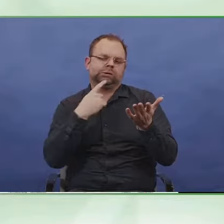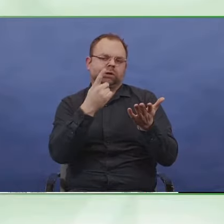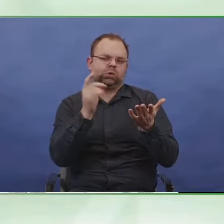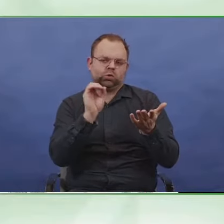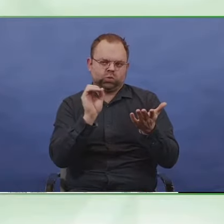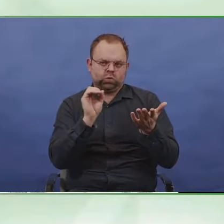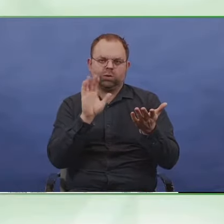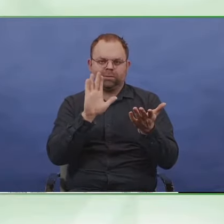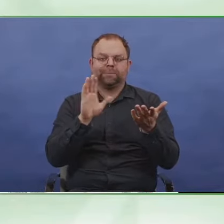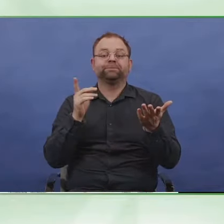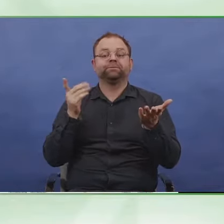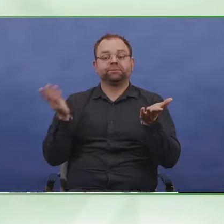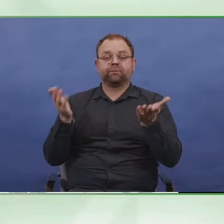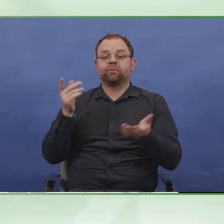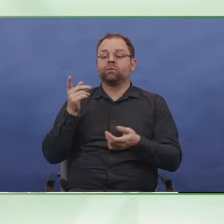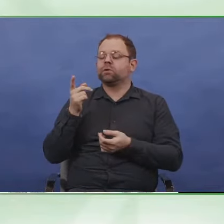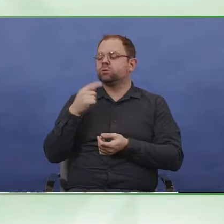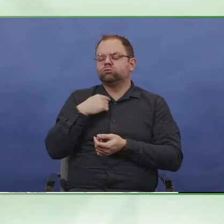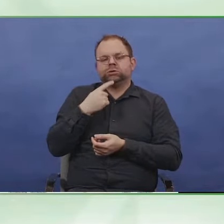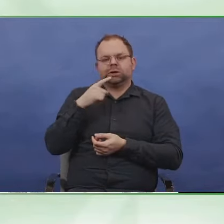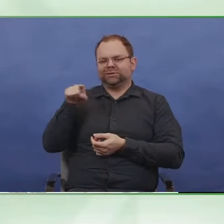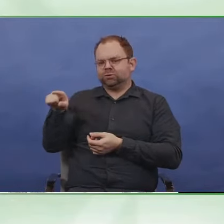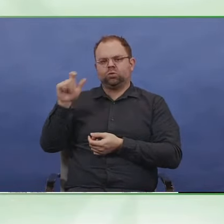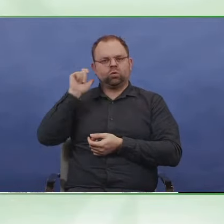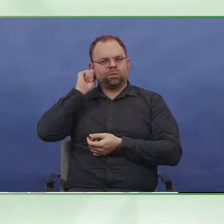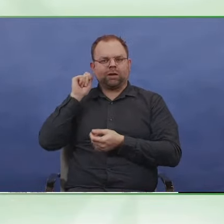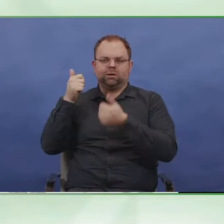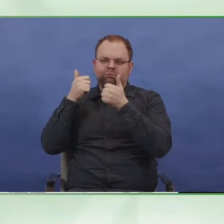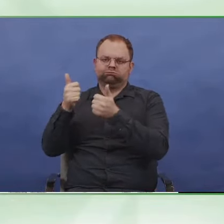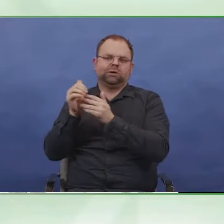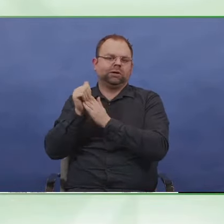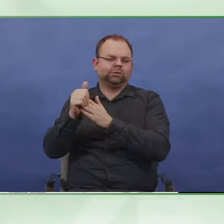that you really wish someone would comment and try to solve, so that